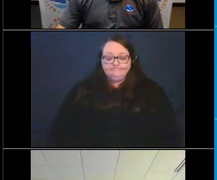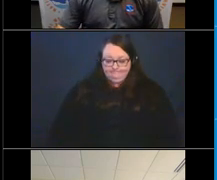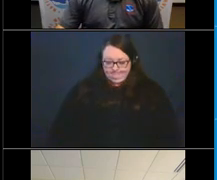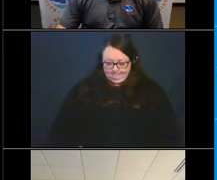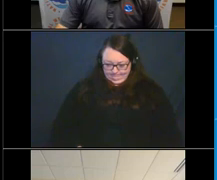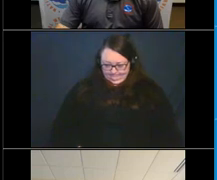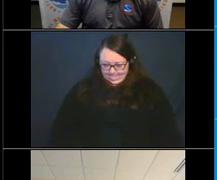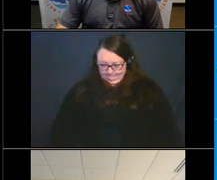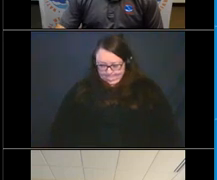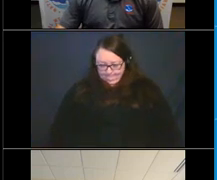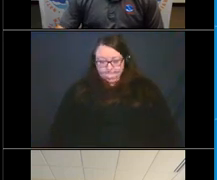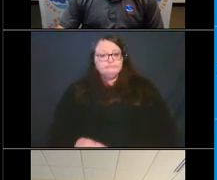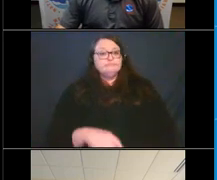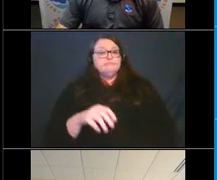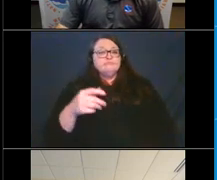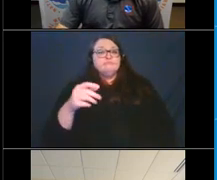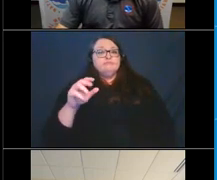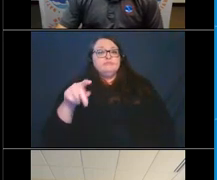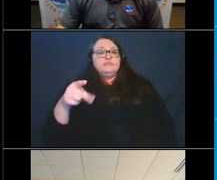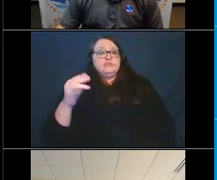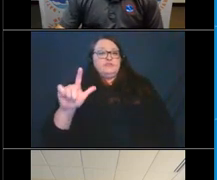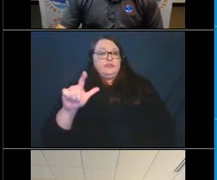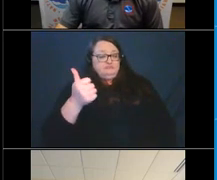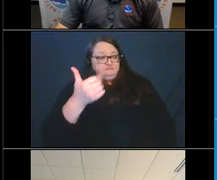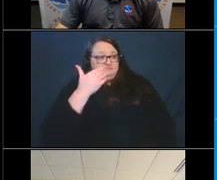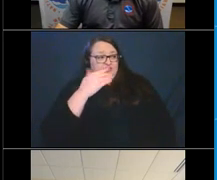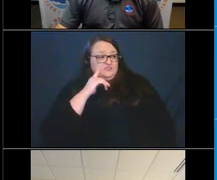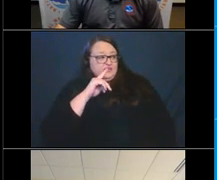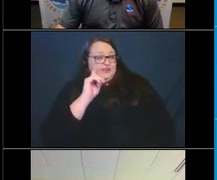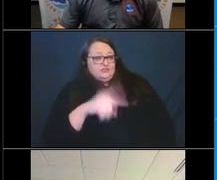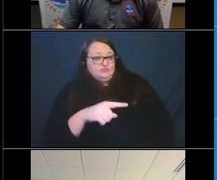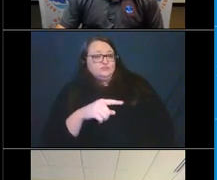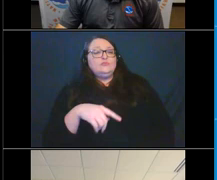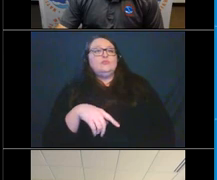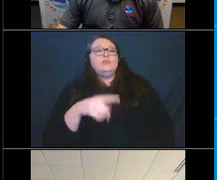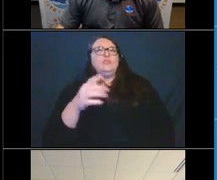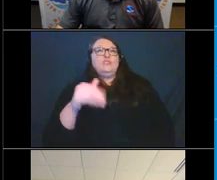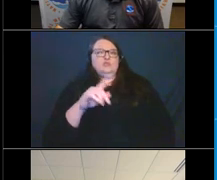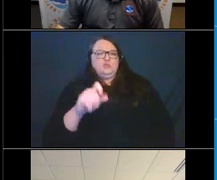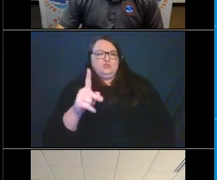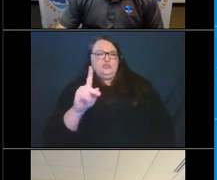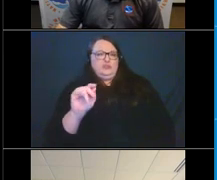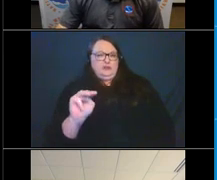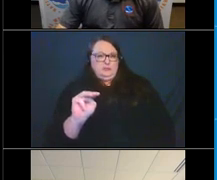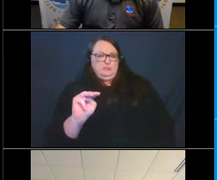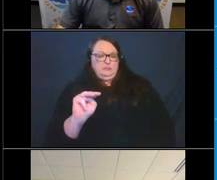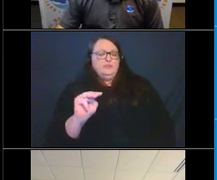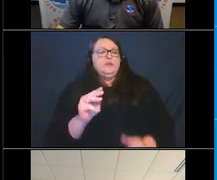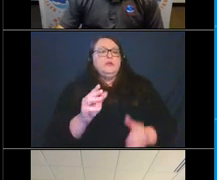Alright, thanks for that answer Mike. I think this one will go to Kim again here. It's a request to